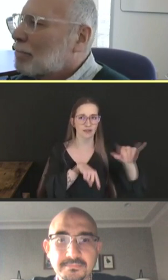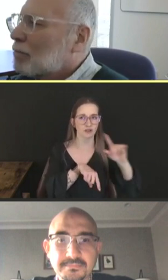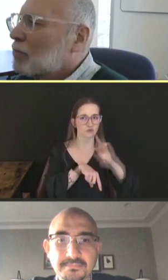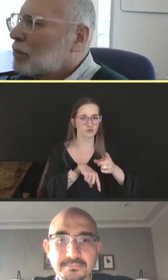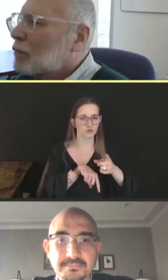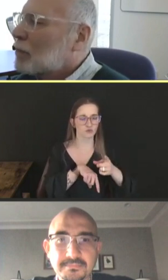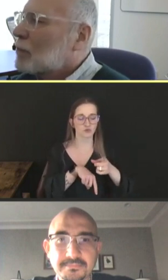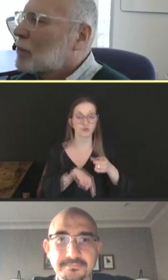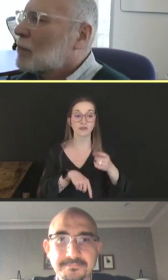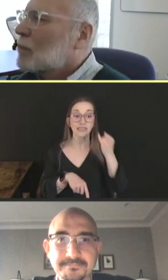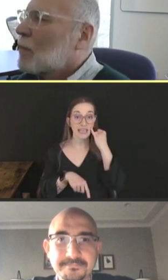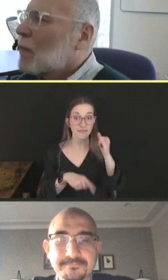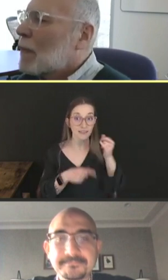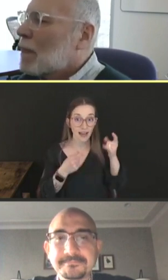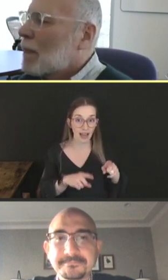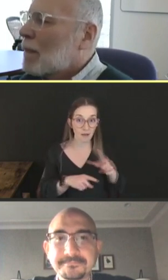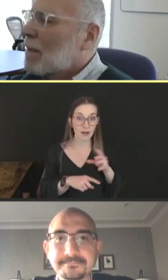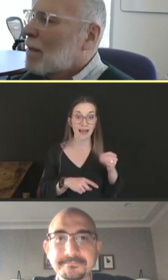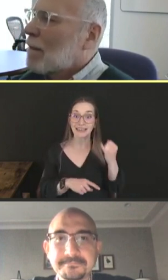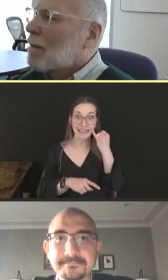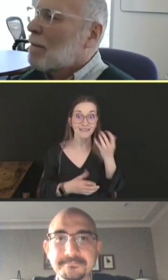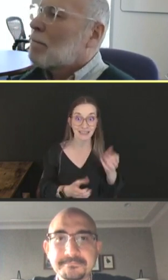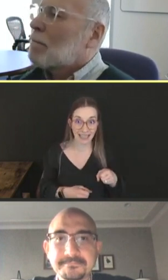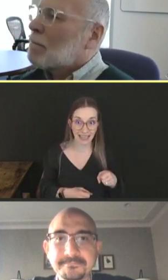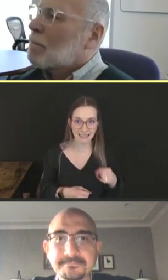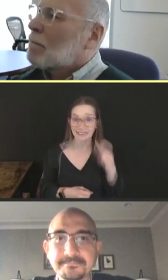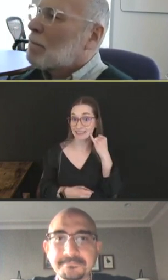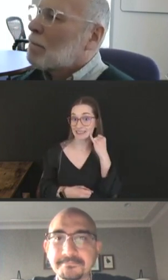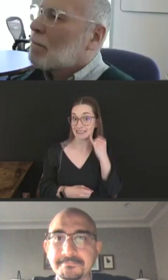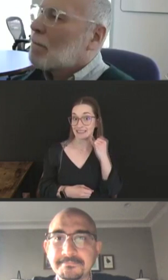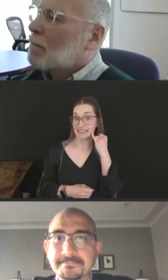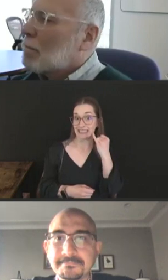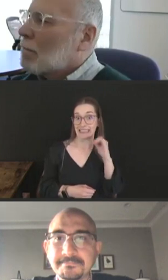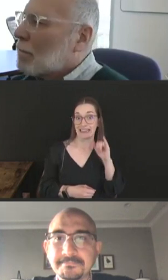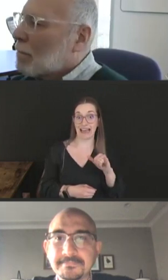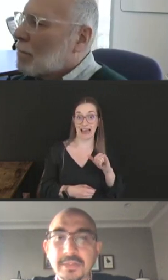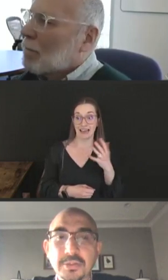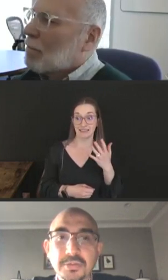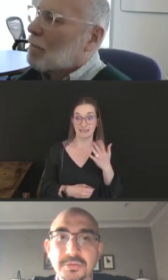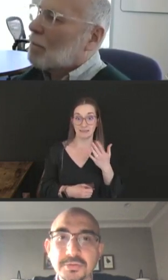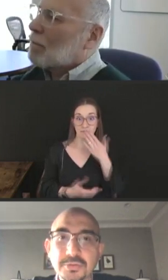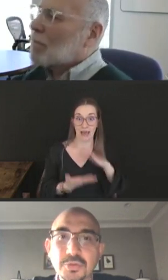Dan Barouch: Ali, would you like to go first, since I went first last time?